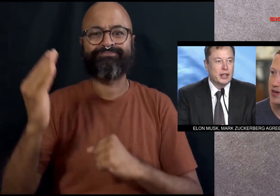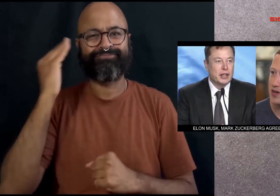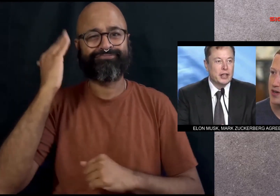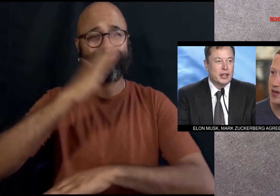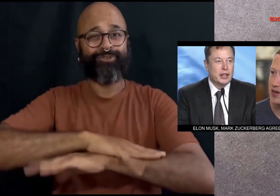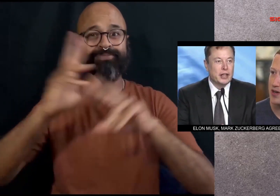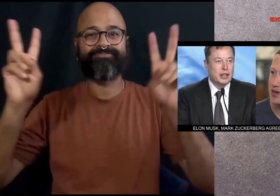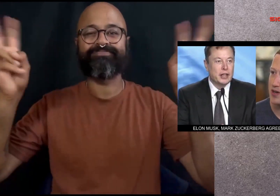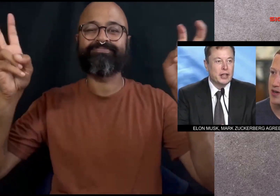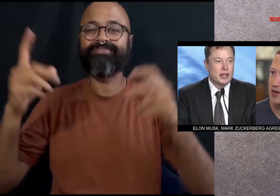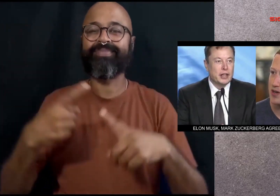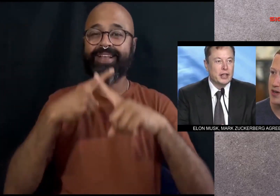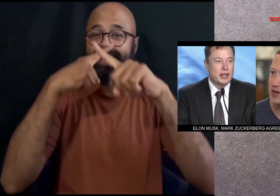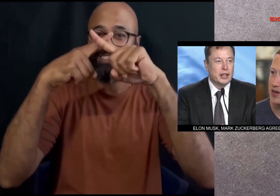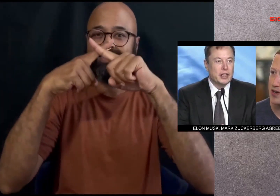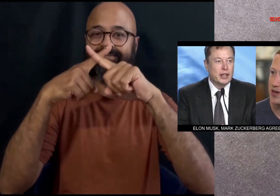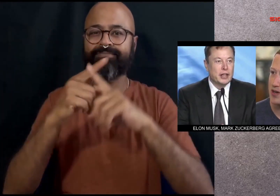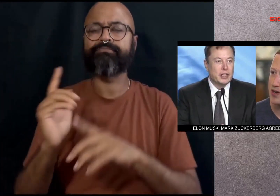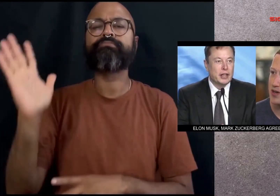X, formerly known as Twitter.